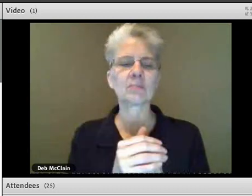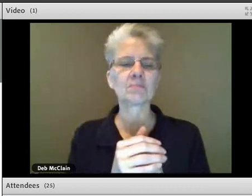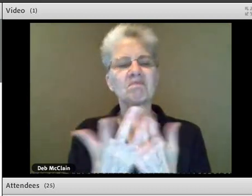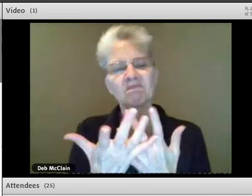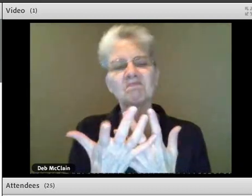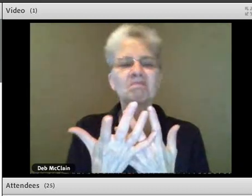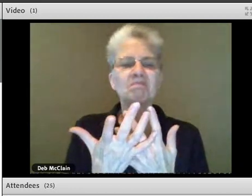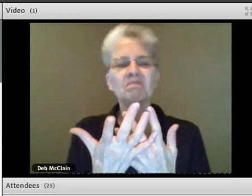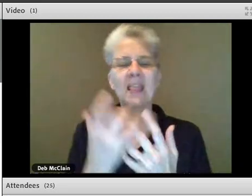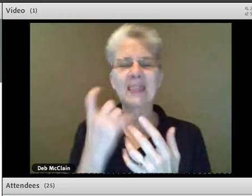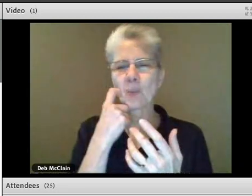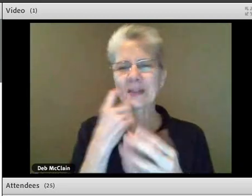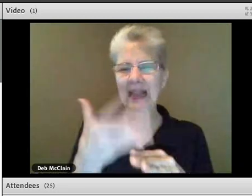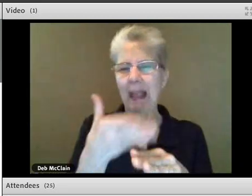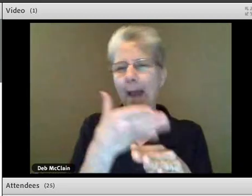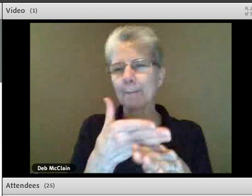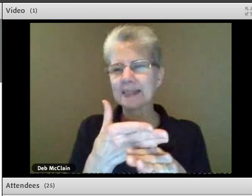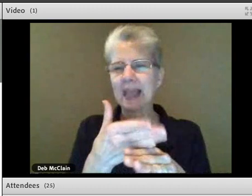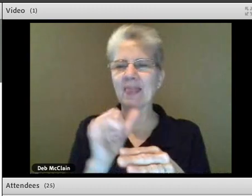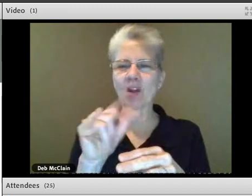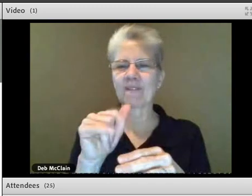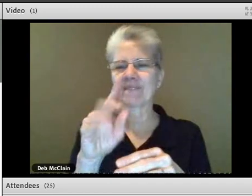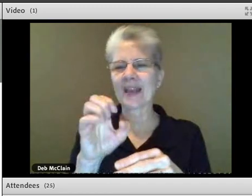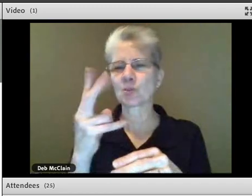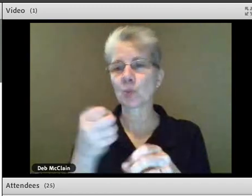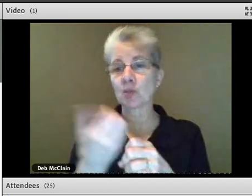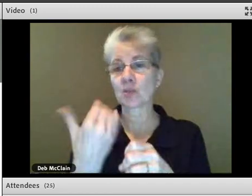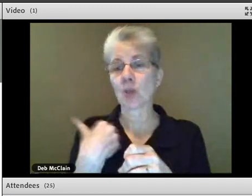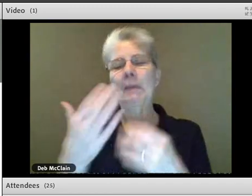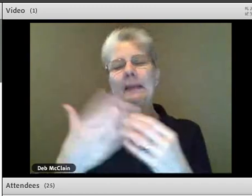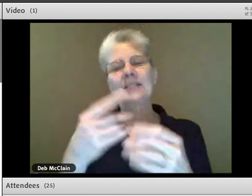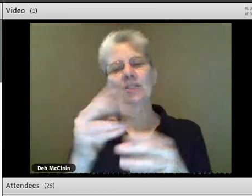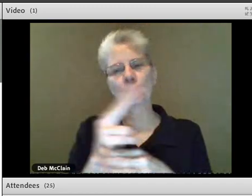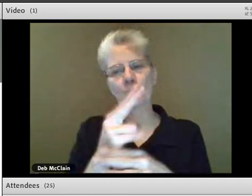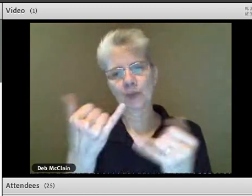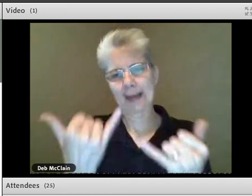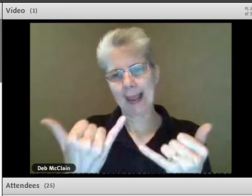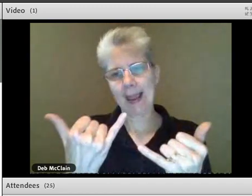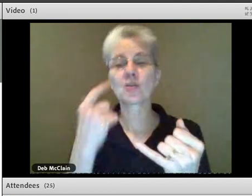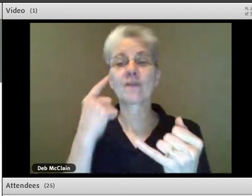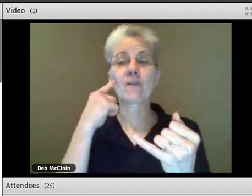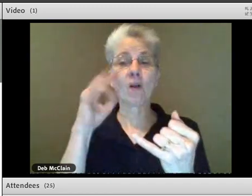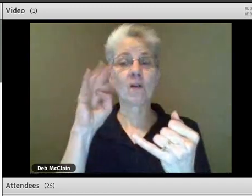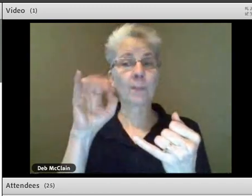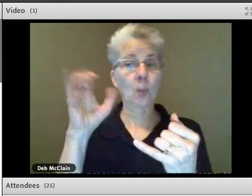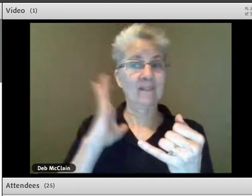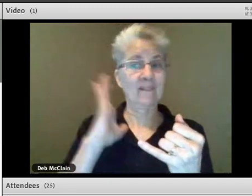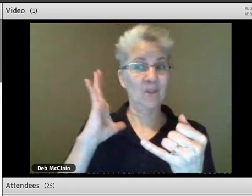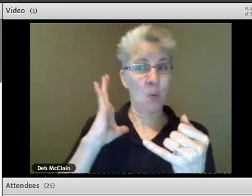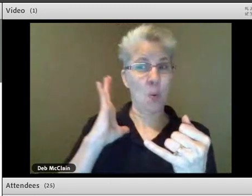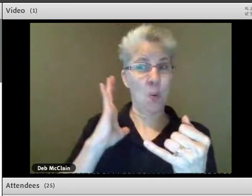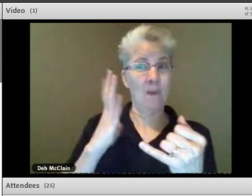They recently updated the entire interface, like, 2 years ago, so it's a lot easier to use, so if you've heard of Moodle, like, more than 5 years ago,